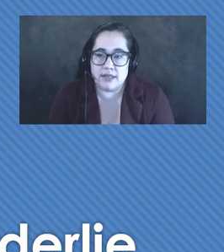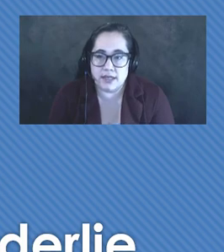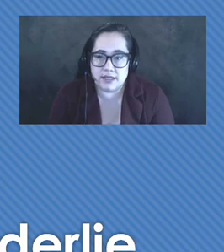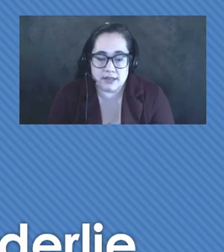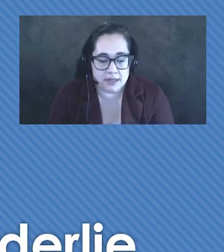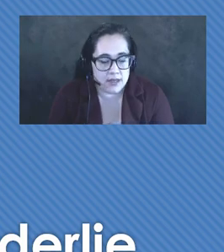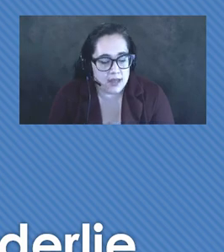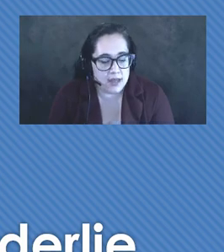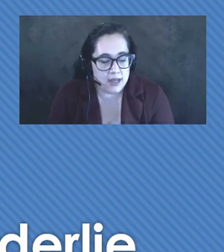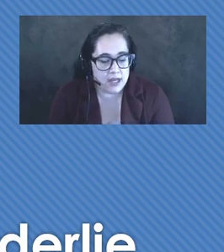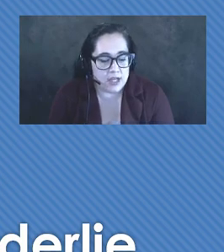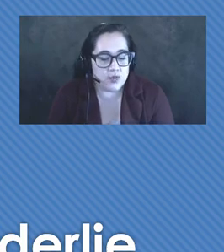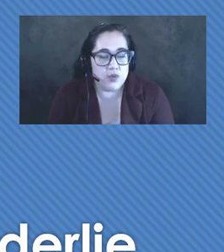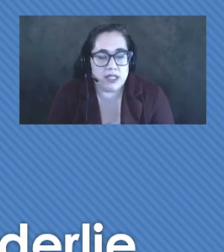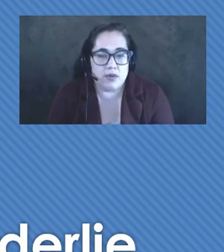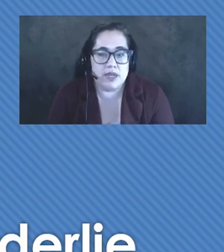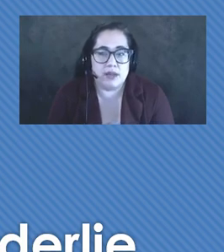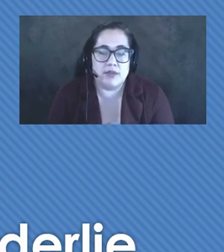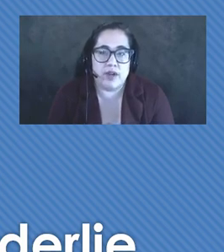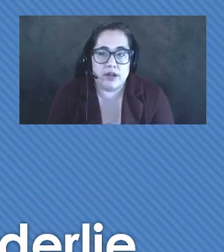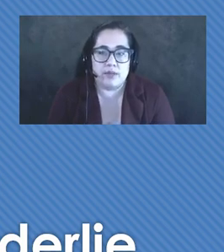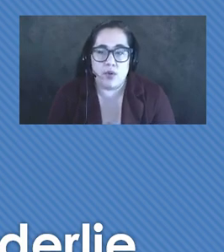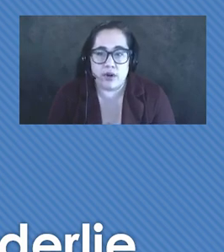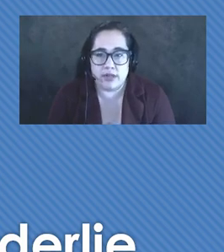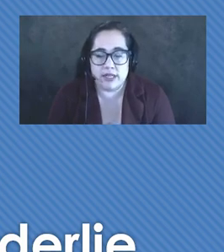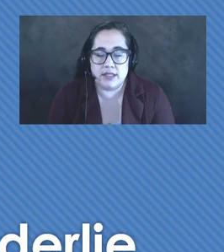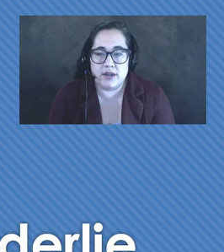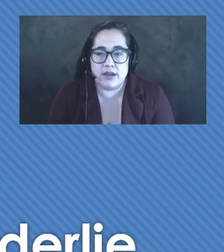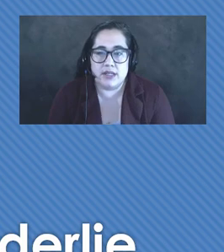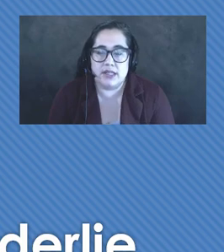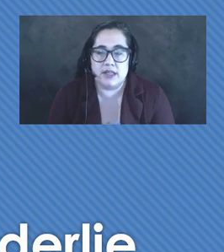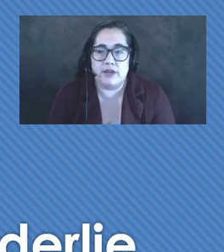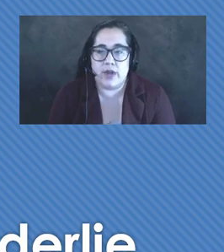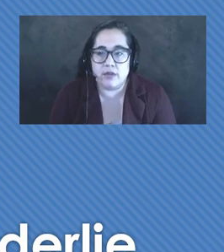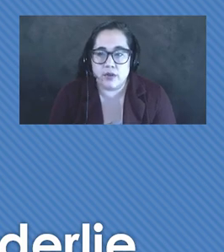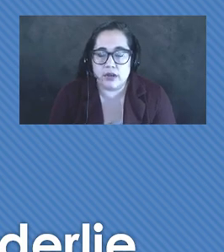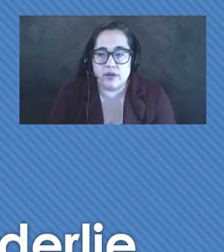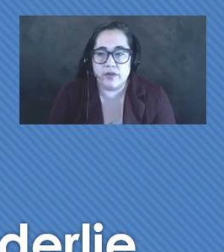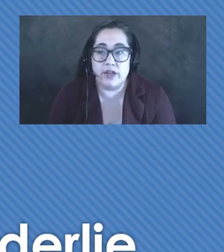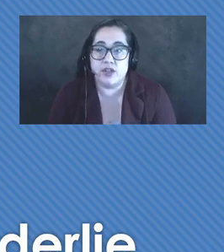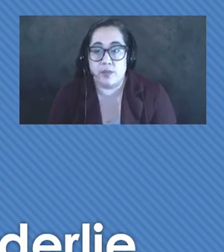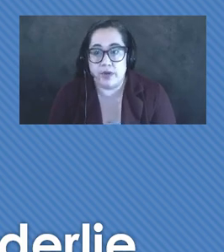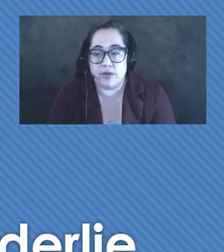studies is really what becomes very important in starting to lay the groundwork for interpreting